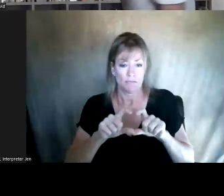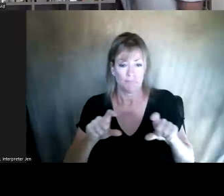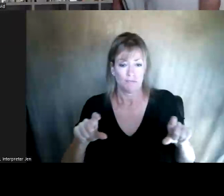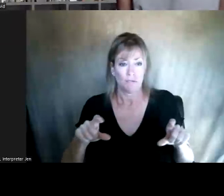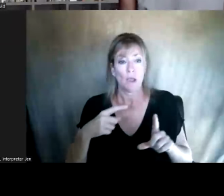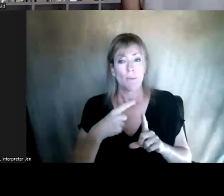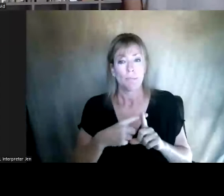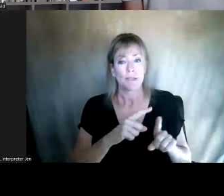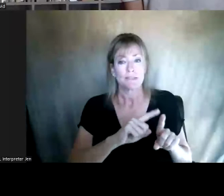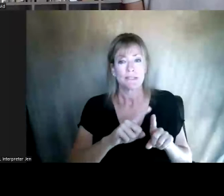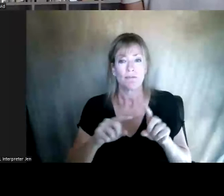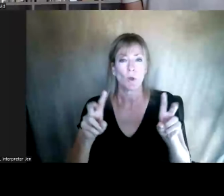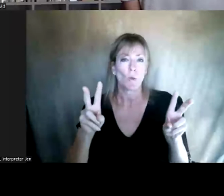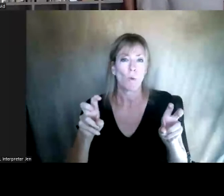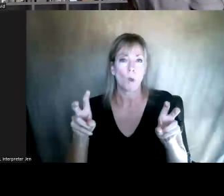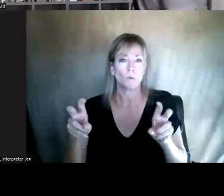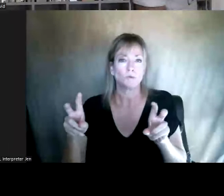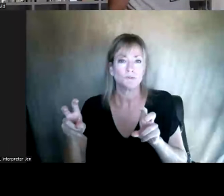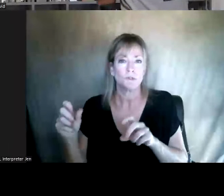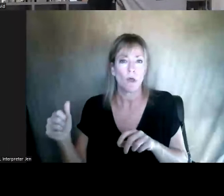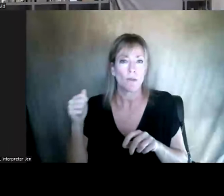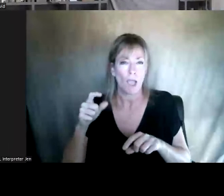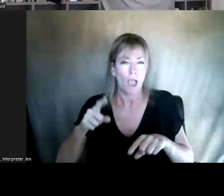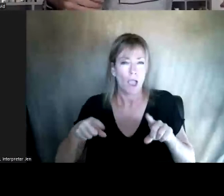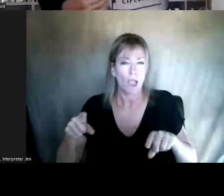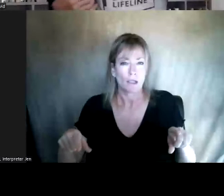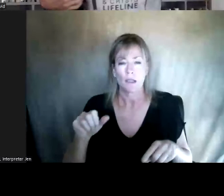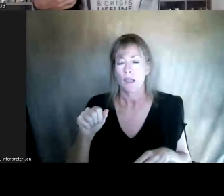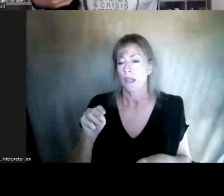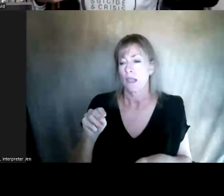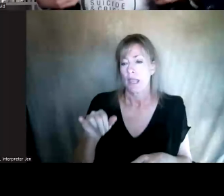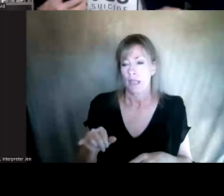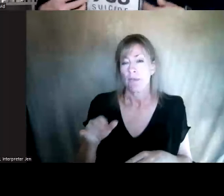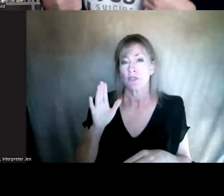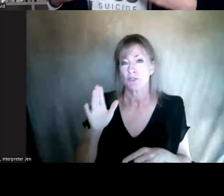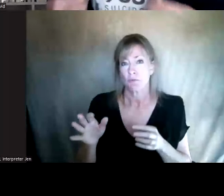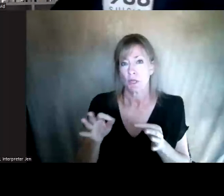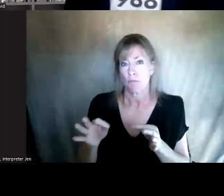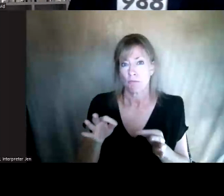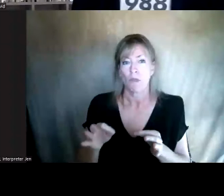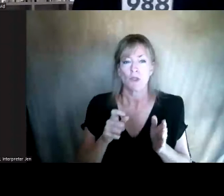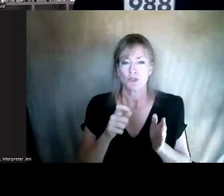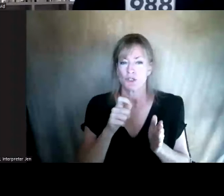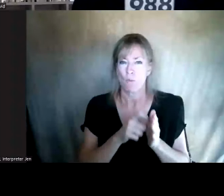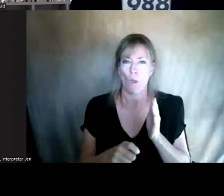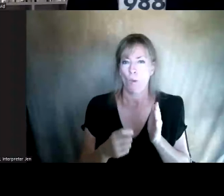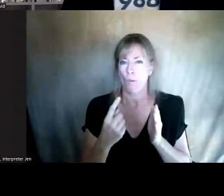THE DIFFERENT QUOTES ON THE BACK. AMY IS THE AUTHOR OF ONE OF THOSE QUOTES.